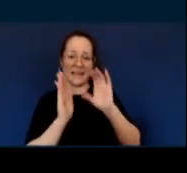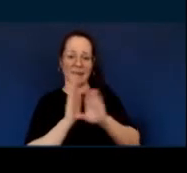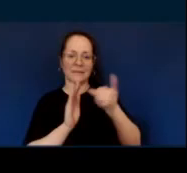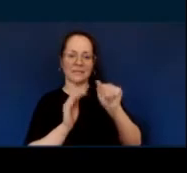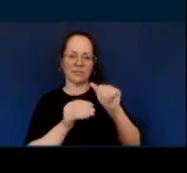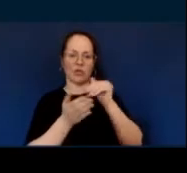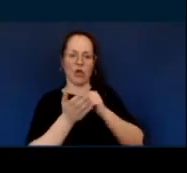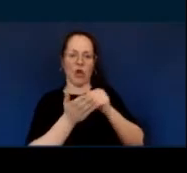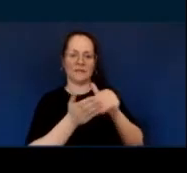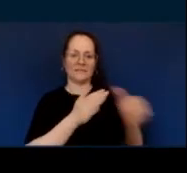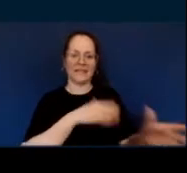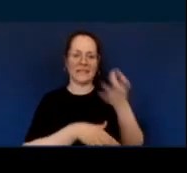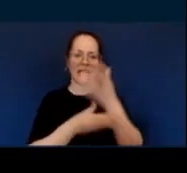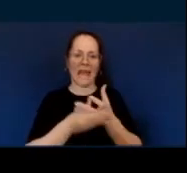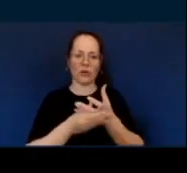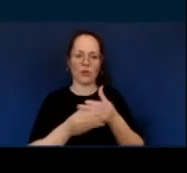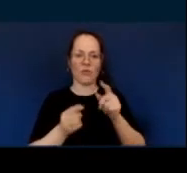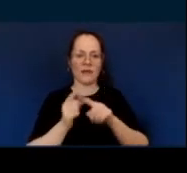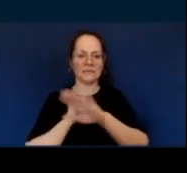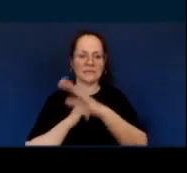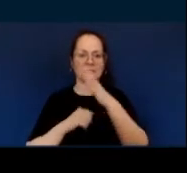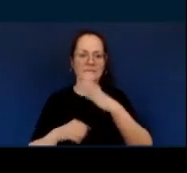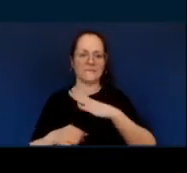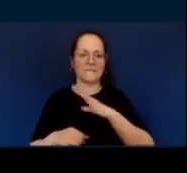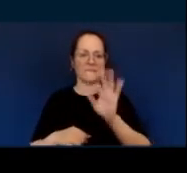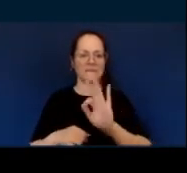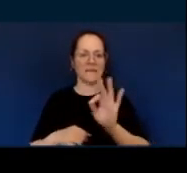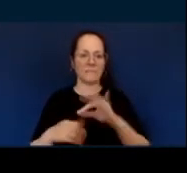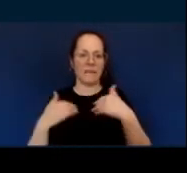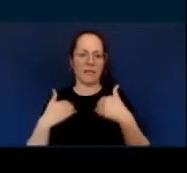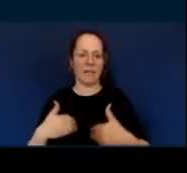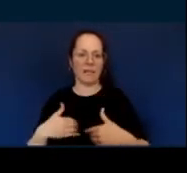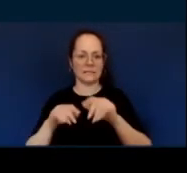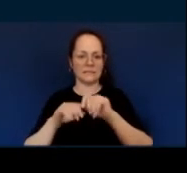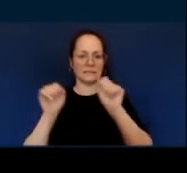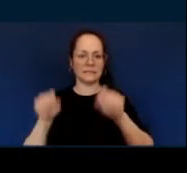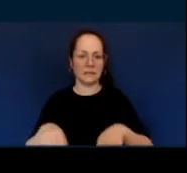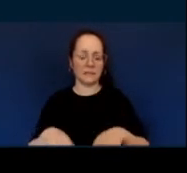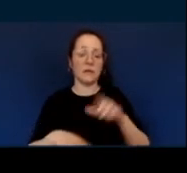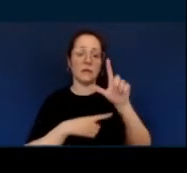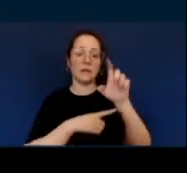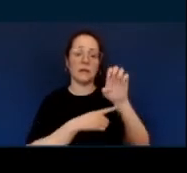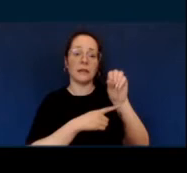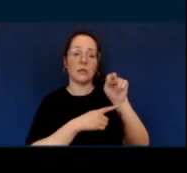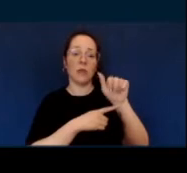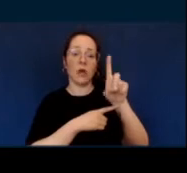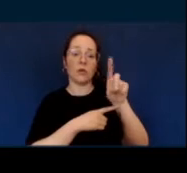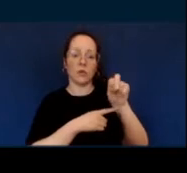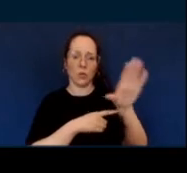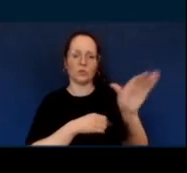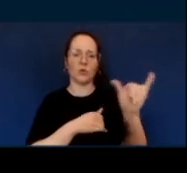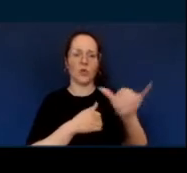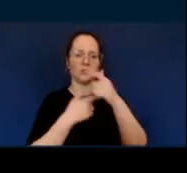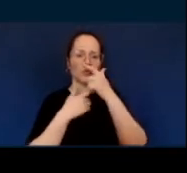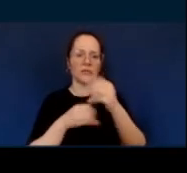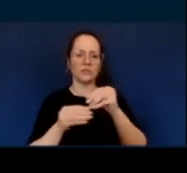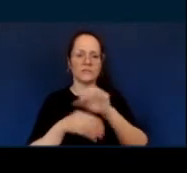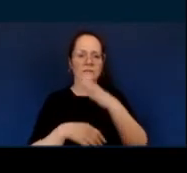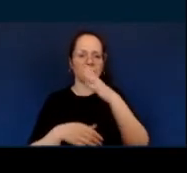GENITAL URINARY SYSTEM. LEONARDO WAS ALSO INTERESTED IN FEMALE REPRODUCTIVE ANATOMY AND